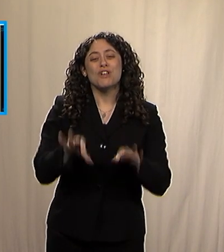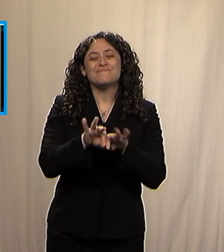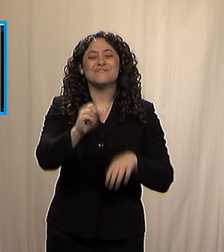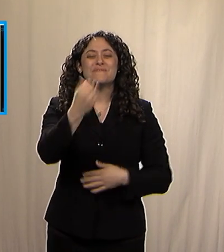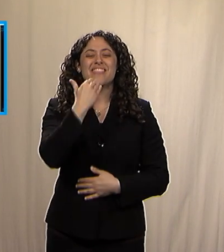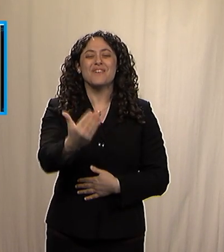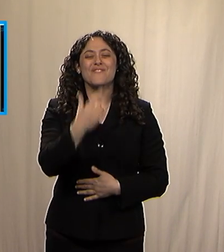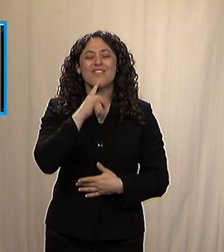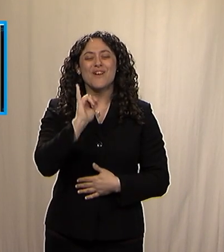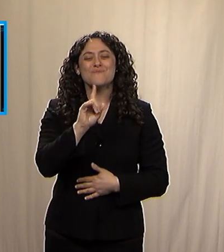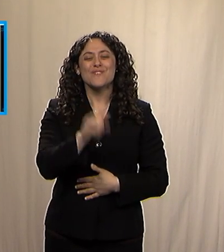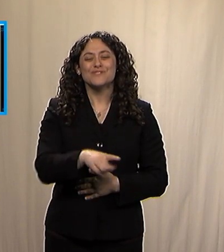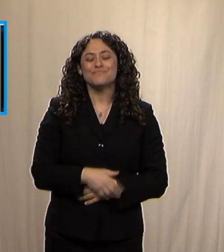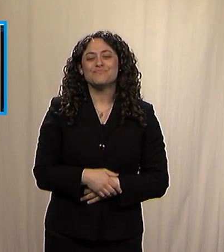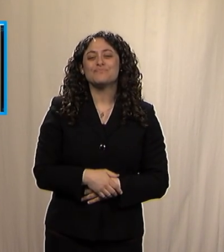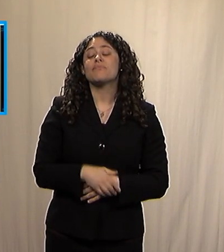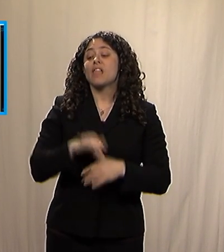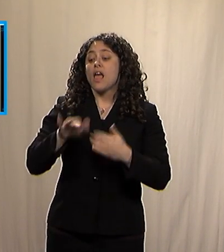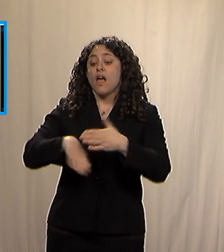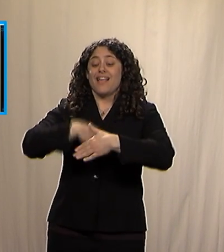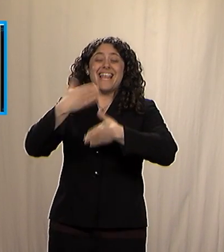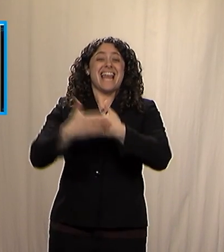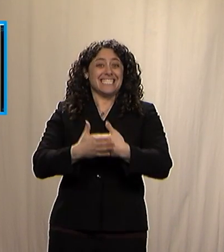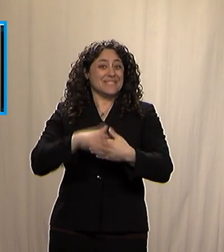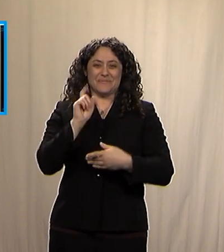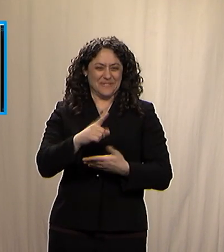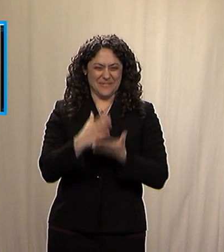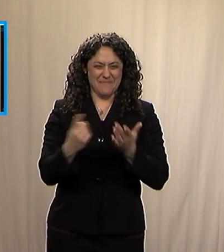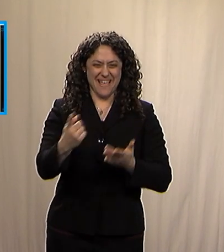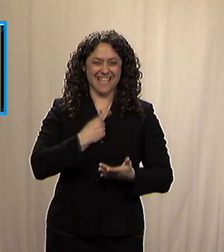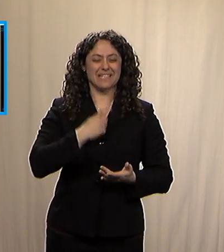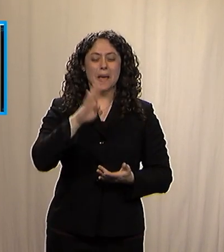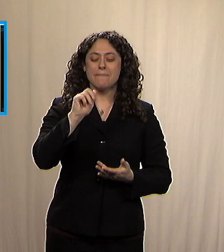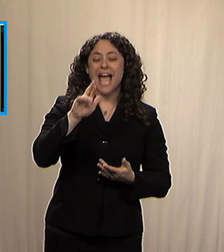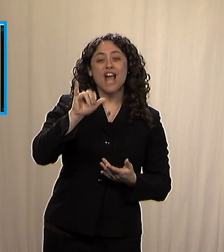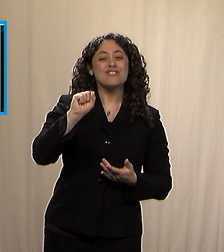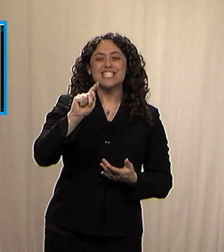Someone did ask a question about what a barrister is.